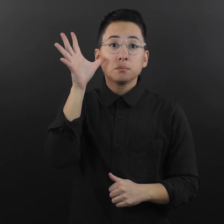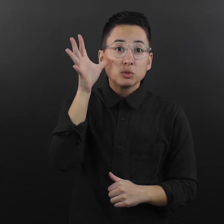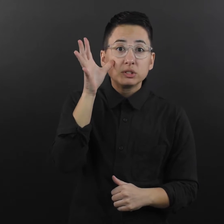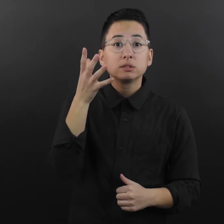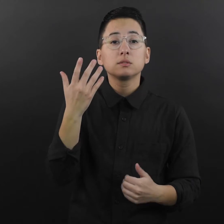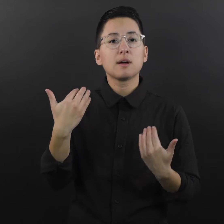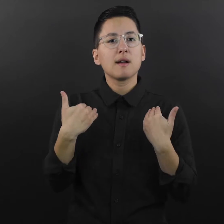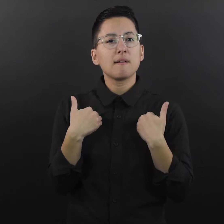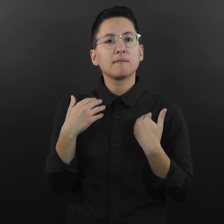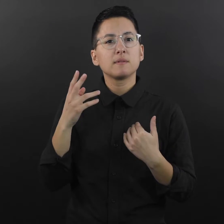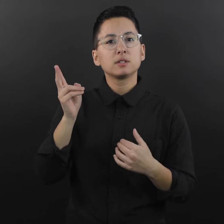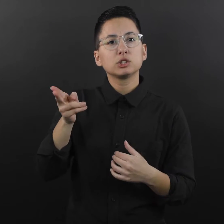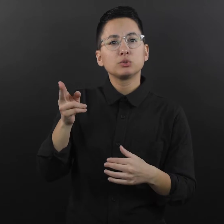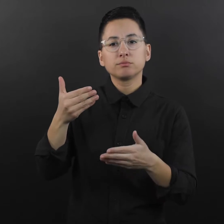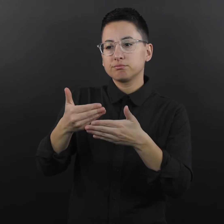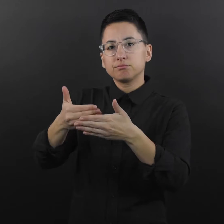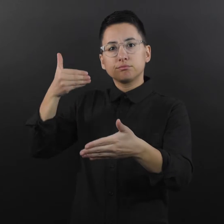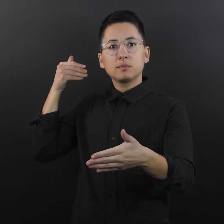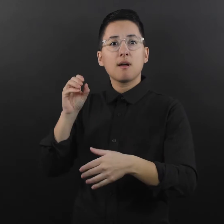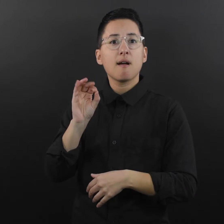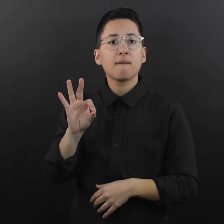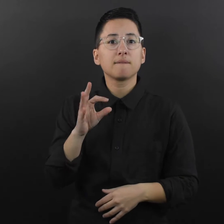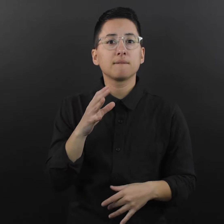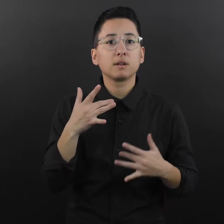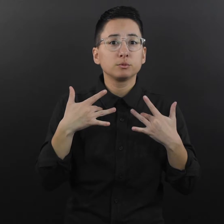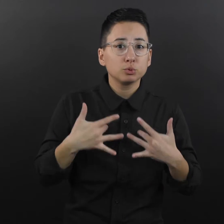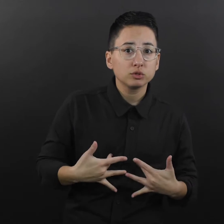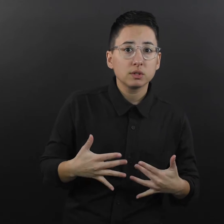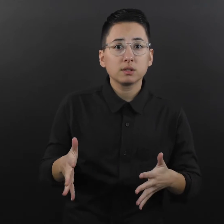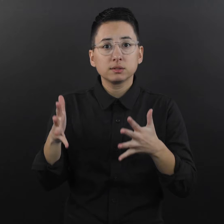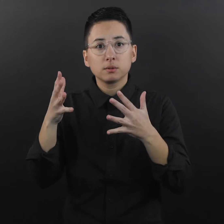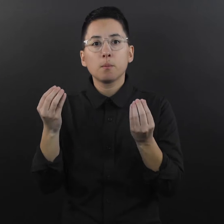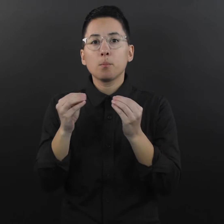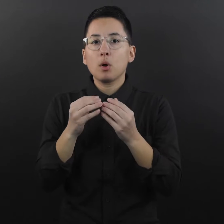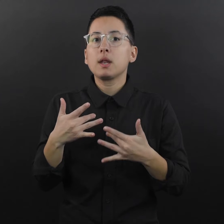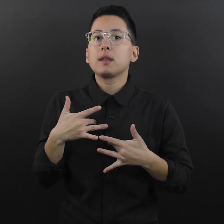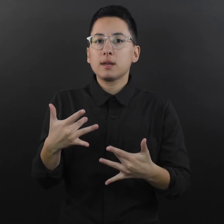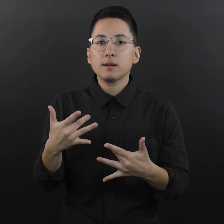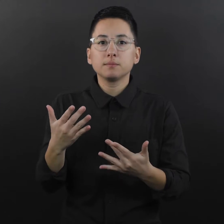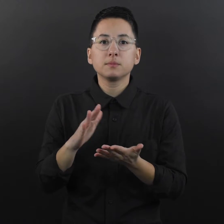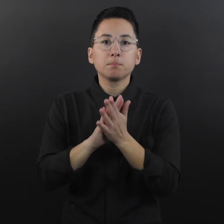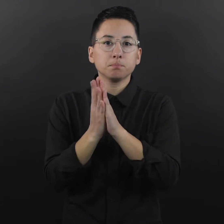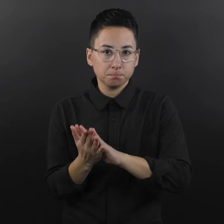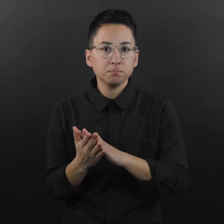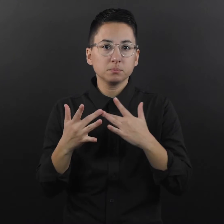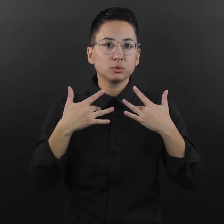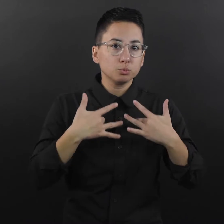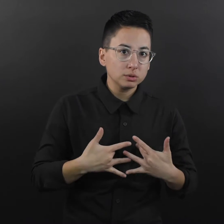anxiety are more likely to become depressed or anxious during pregnancy or after birth.